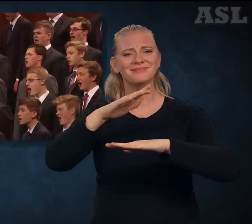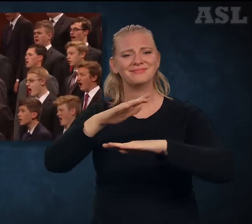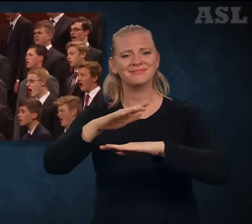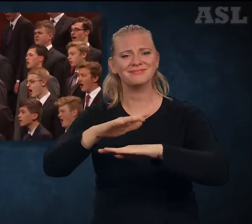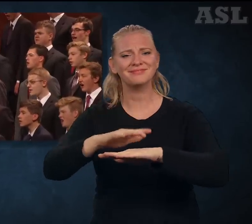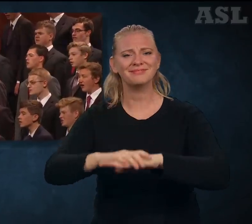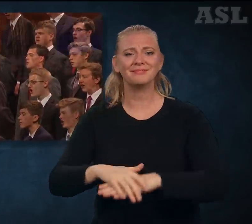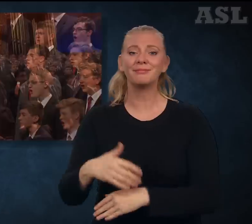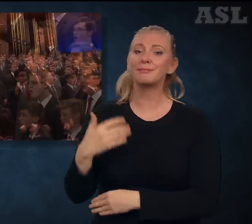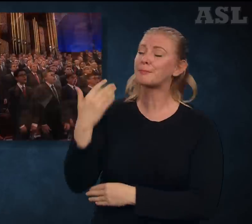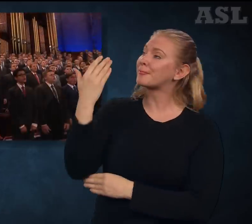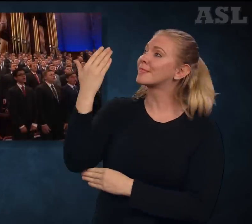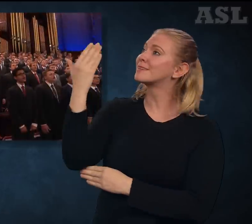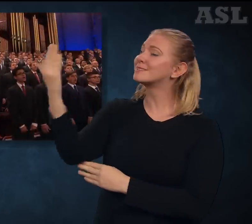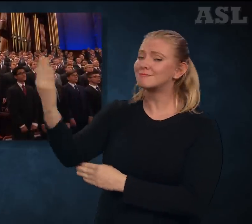BESTOWED BY THY BOUNTEOUS HAND.